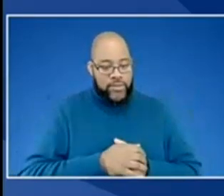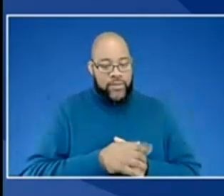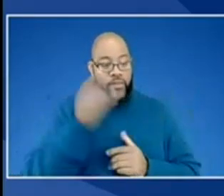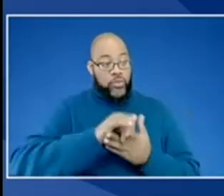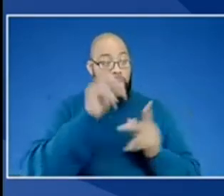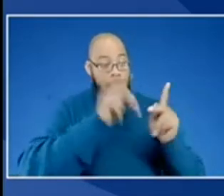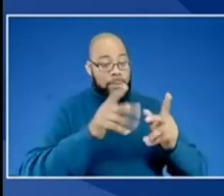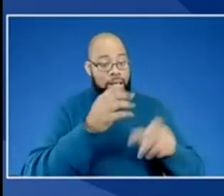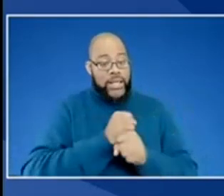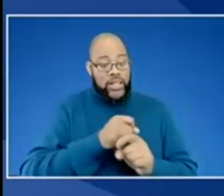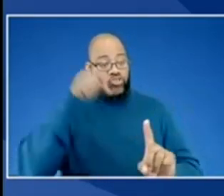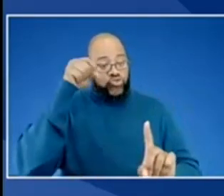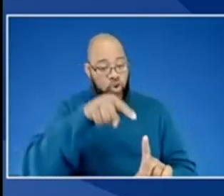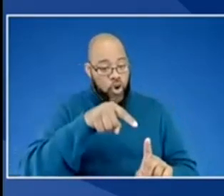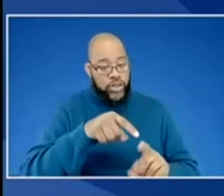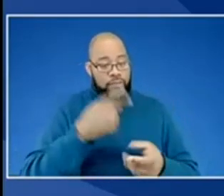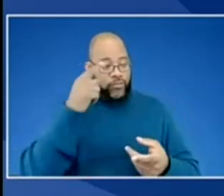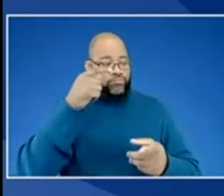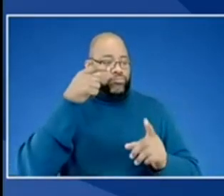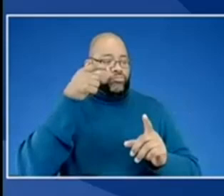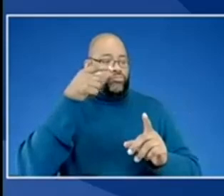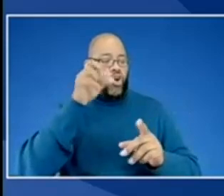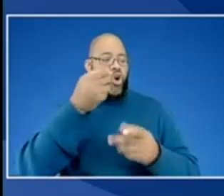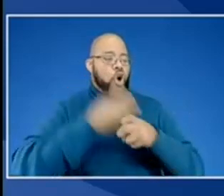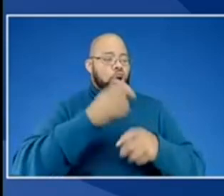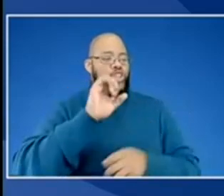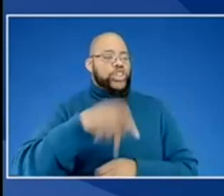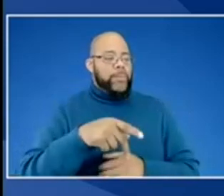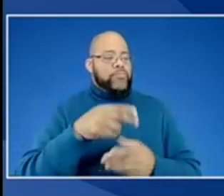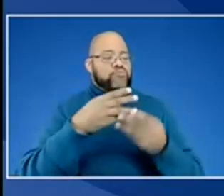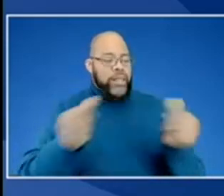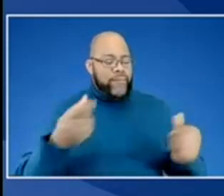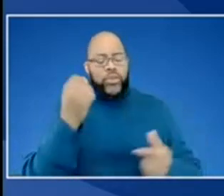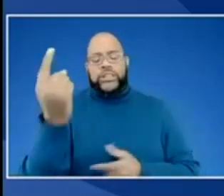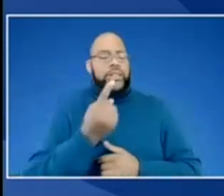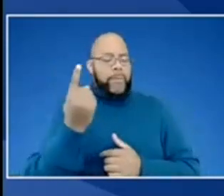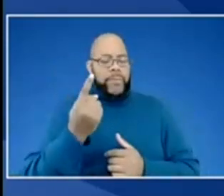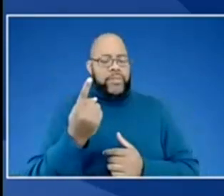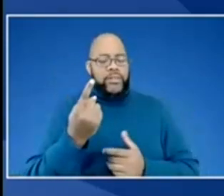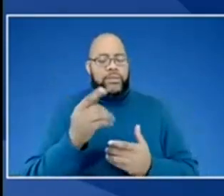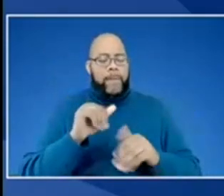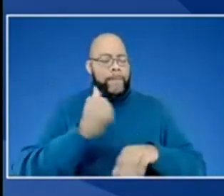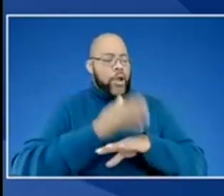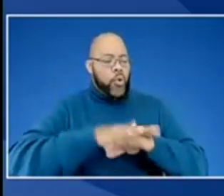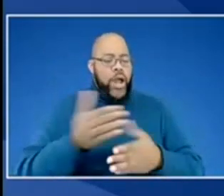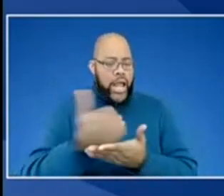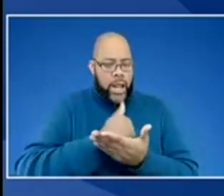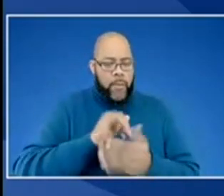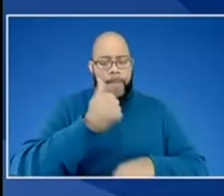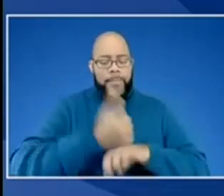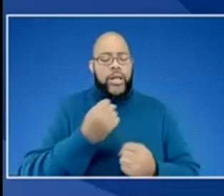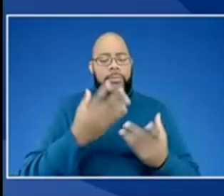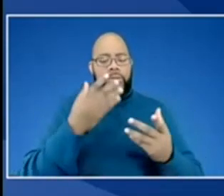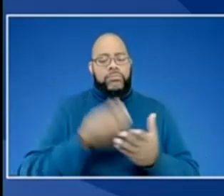targeted for hardship relief or something, either based on their income or based how much money the Government has made off of